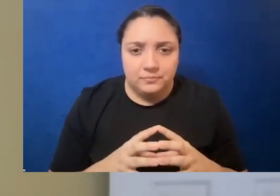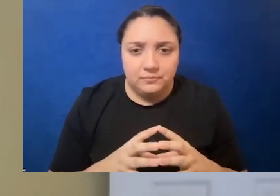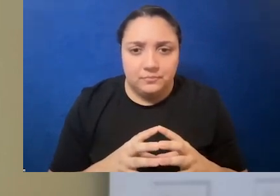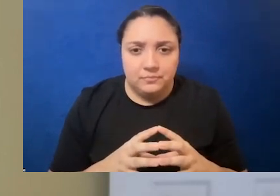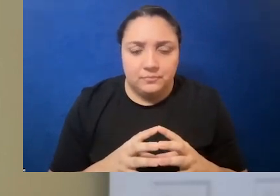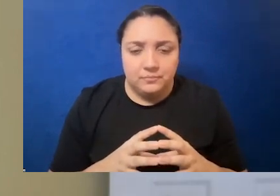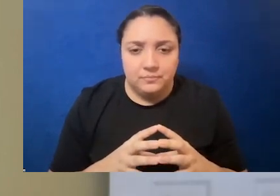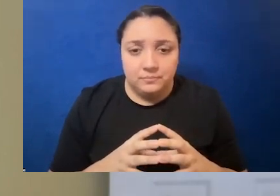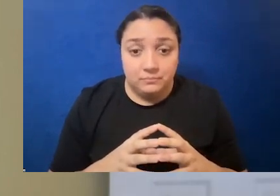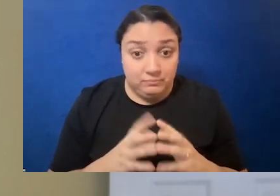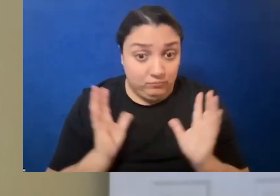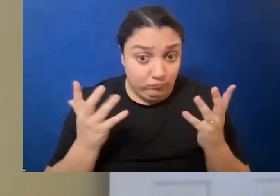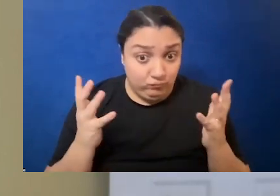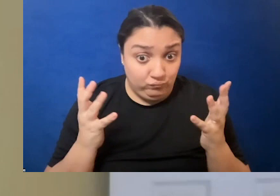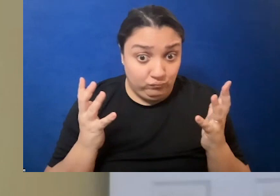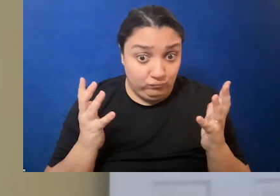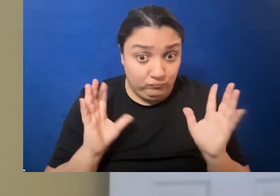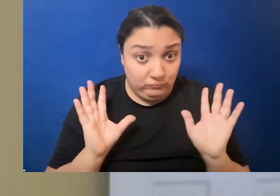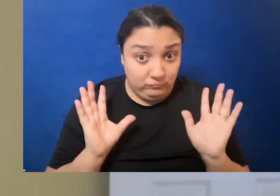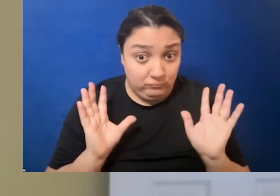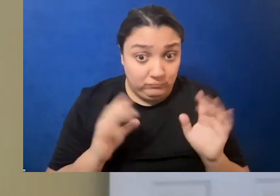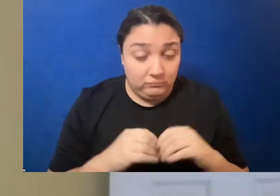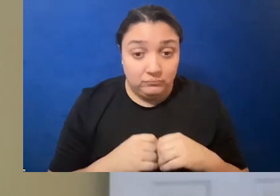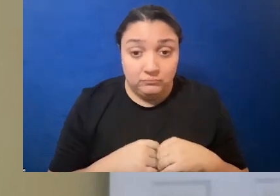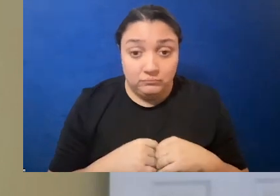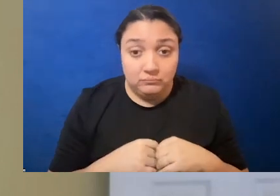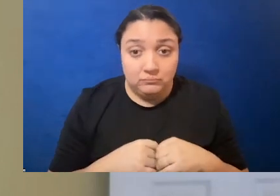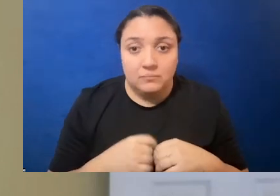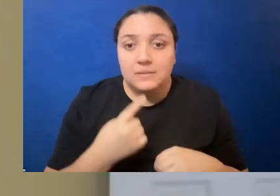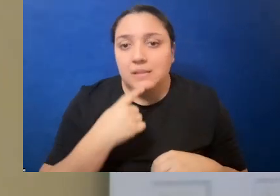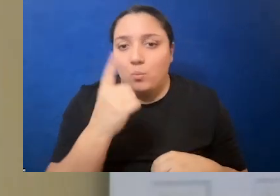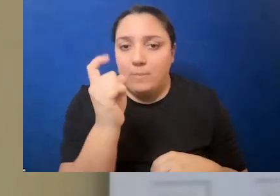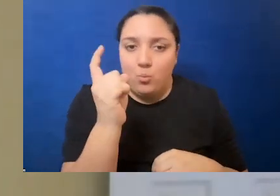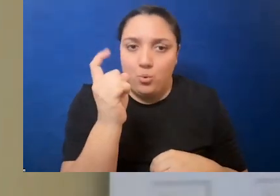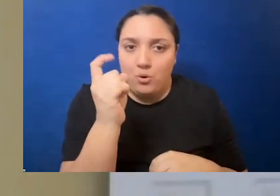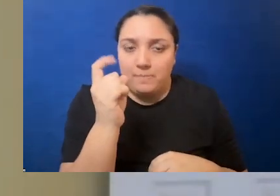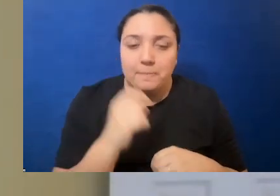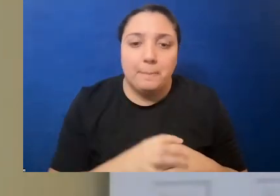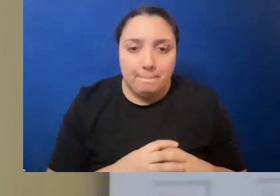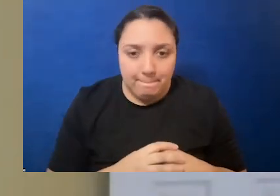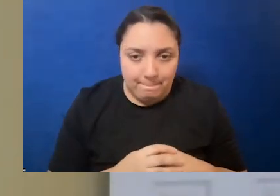BUT WE CAN MOVE ON.